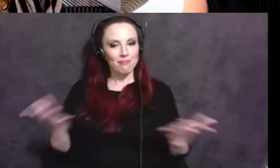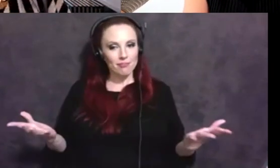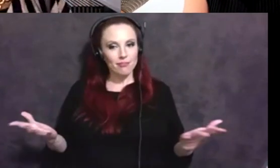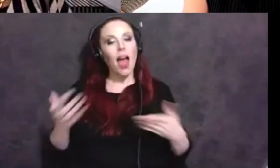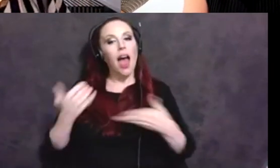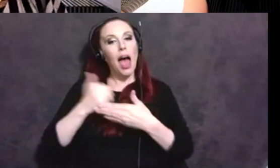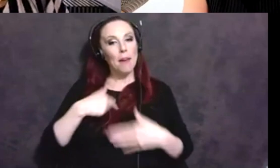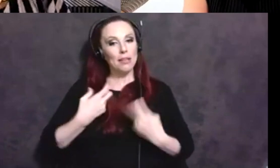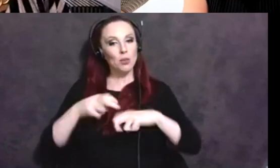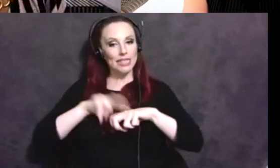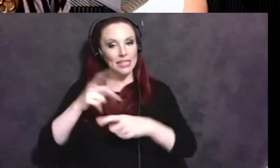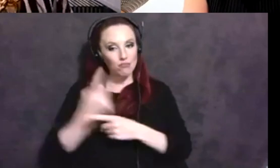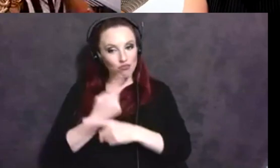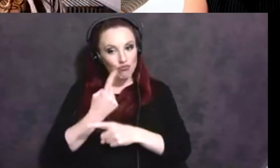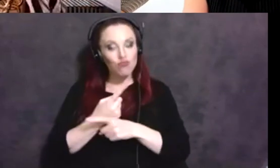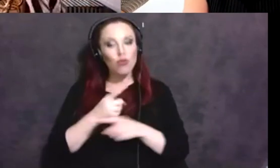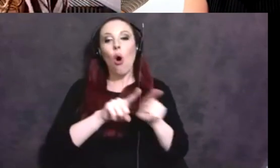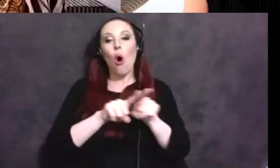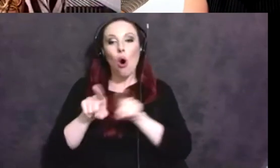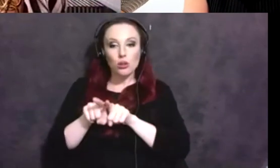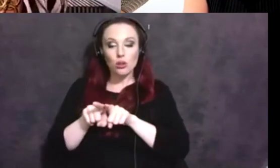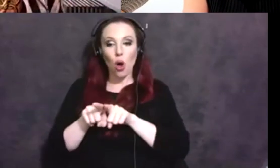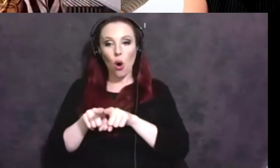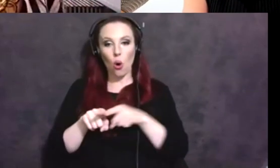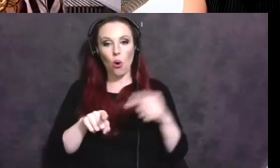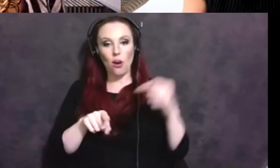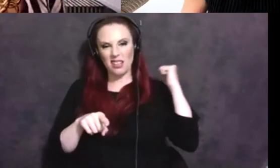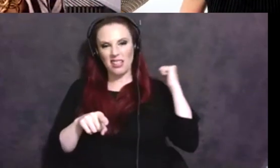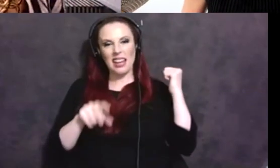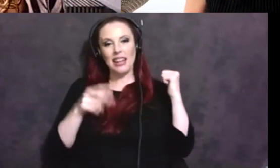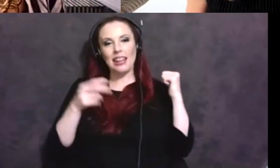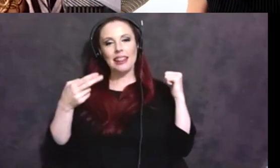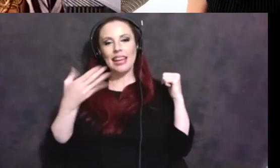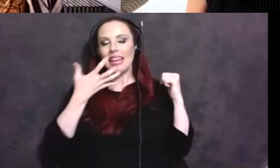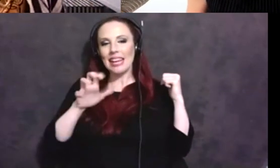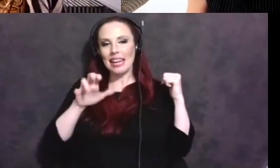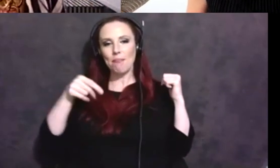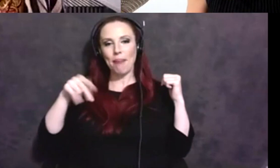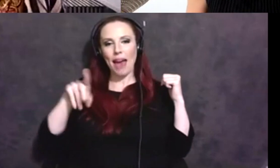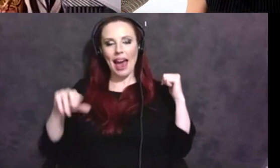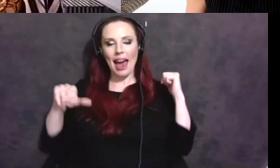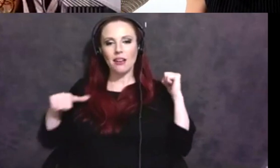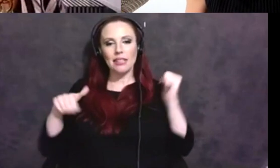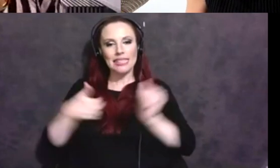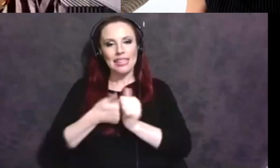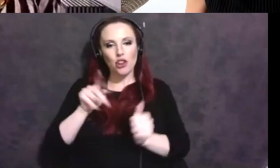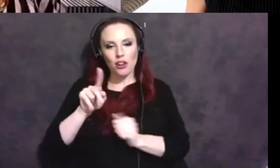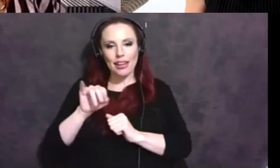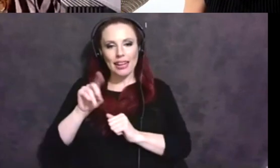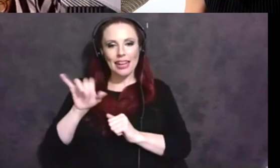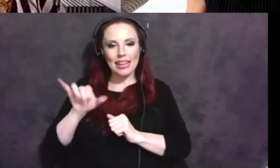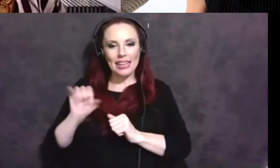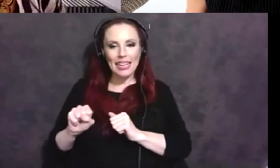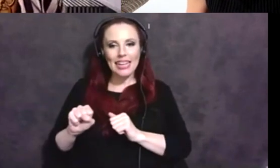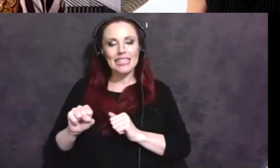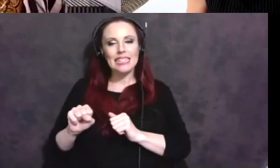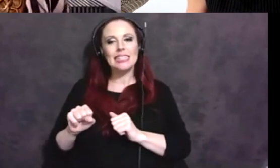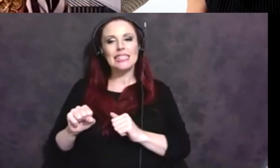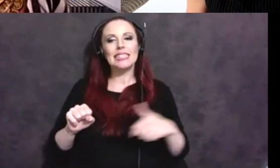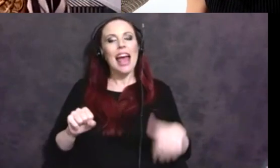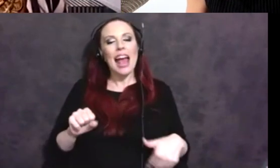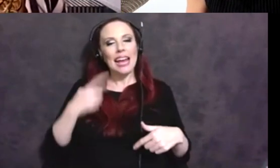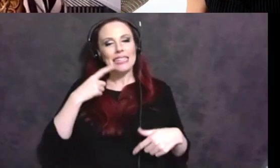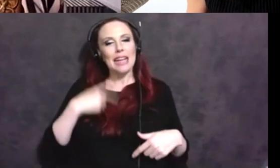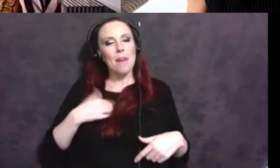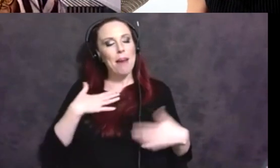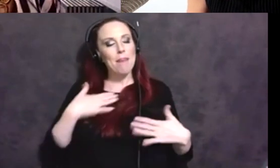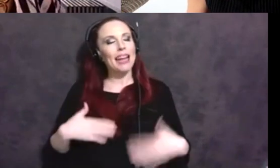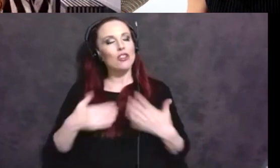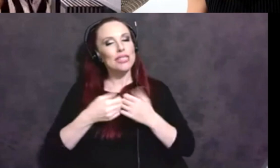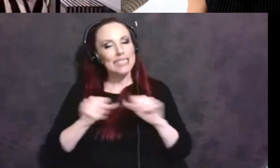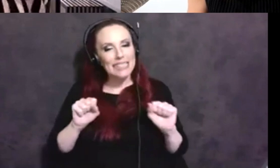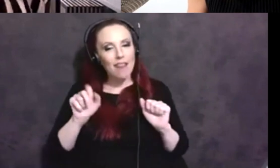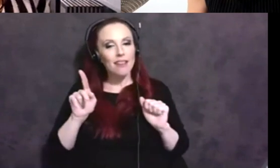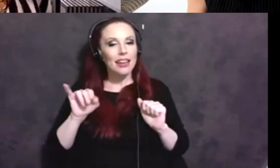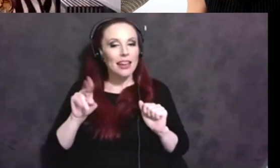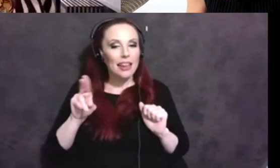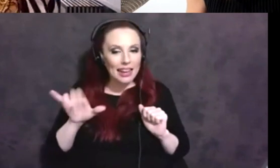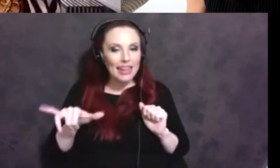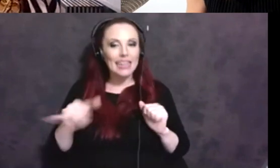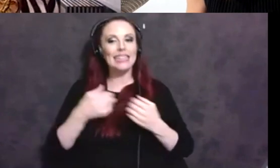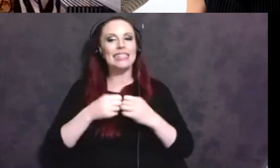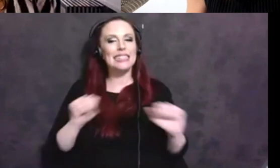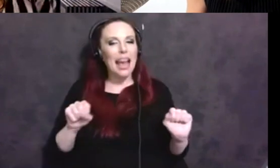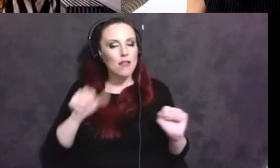up. Work on the posture. Get those chakras in alignment. The adrenal glands sit on top